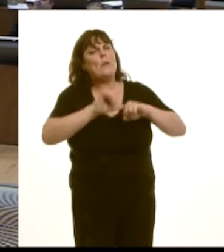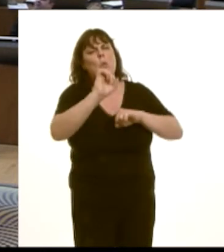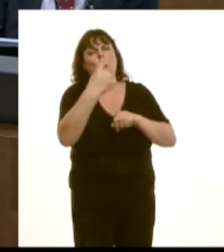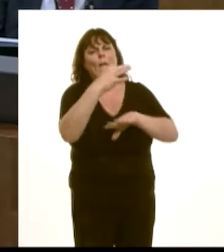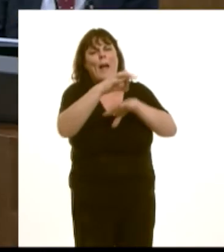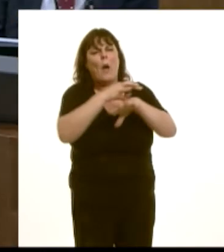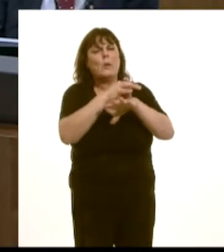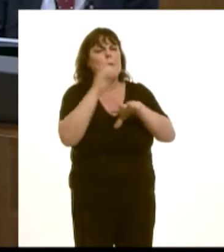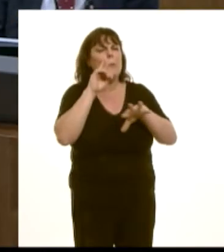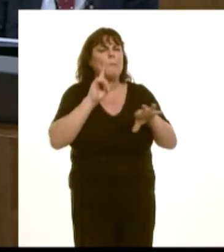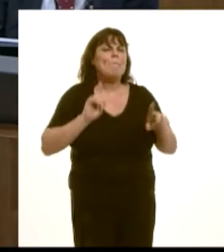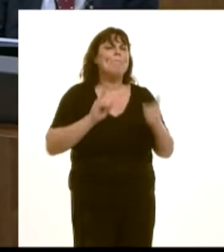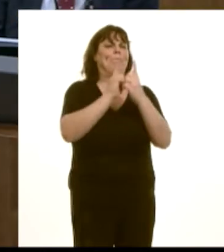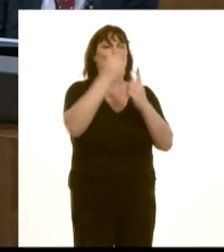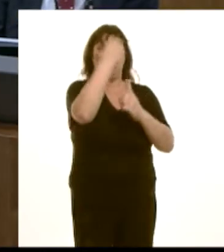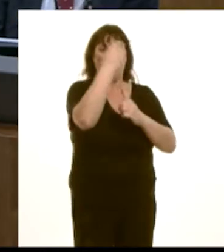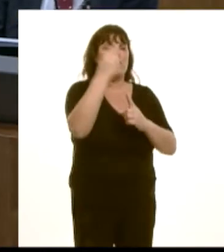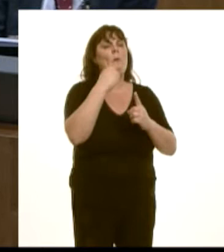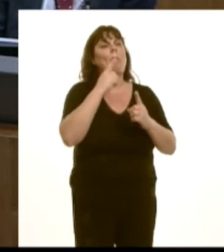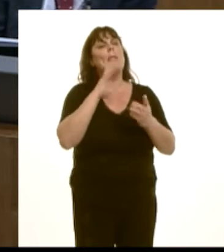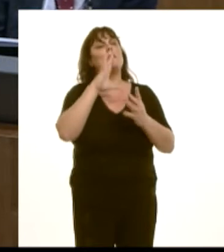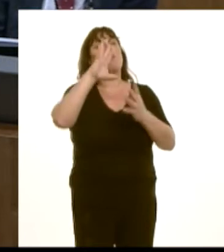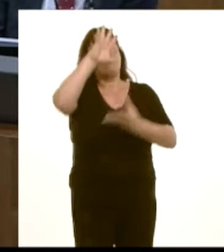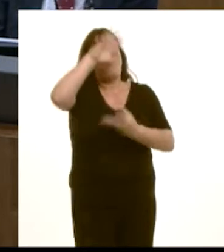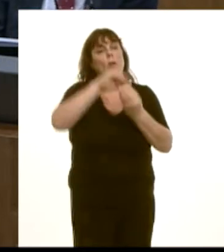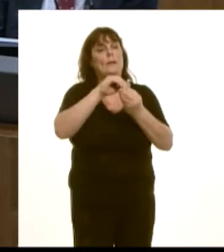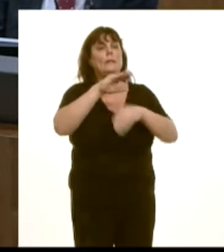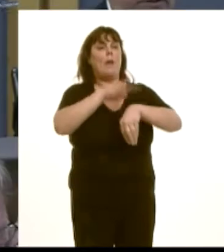is not the case. That is the total wait in A&E. So, during that time, they will have